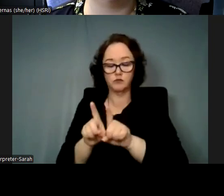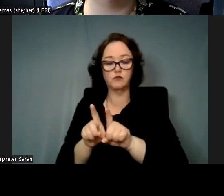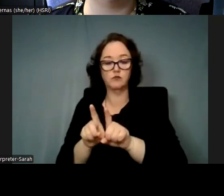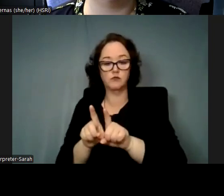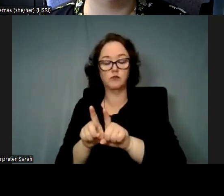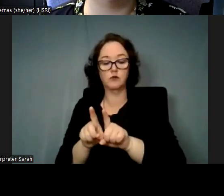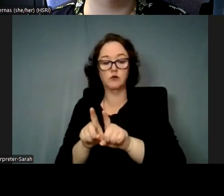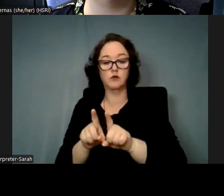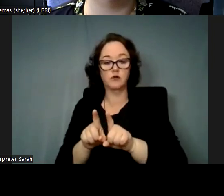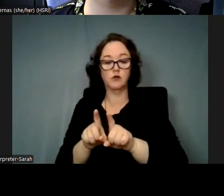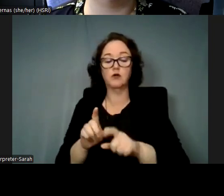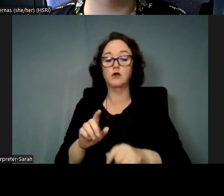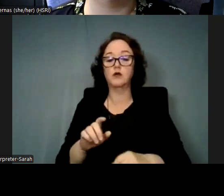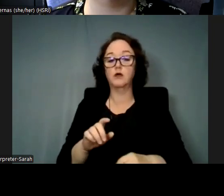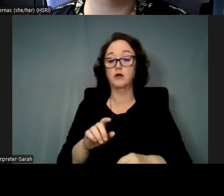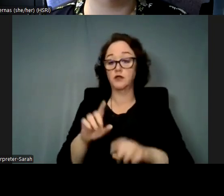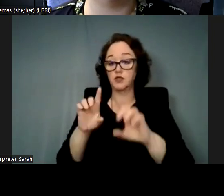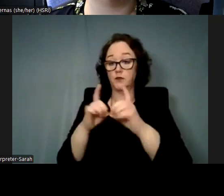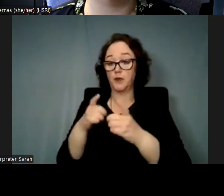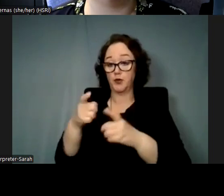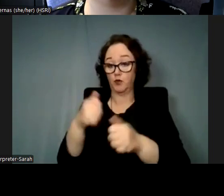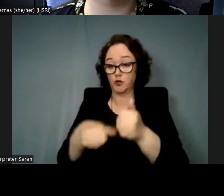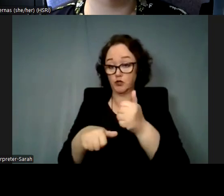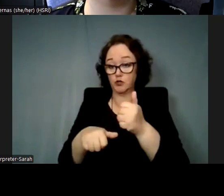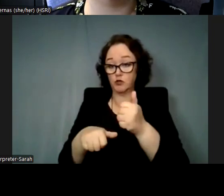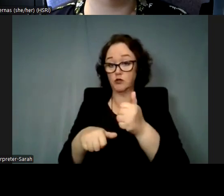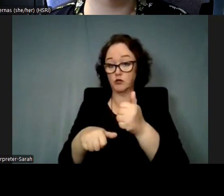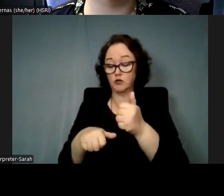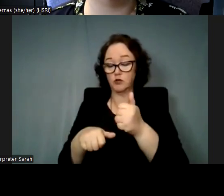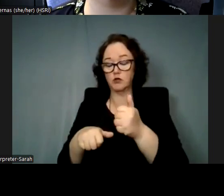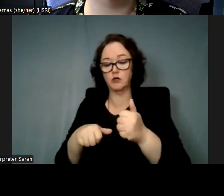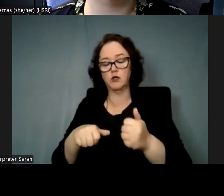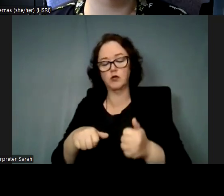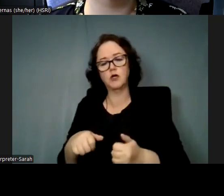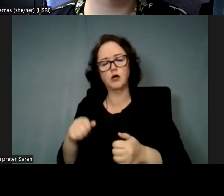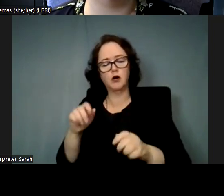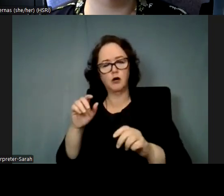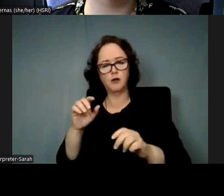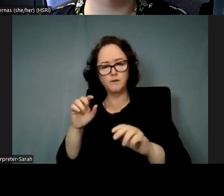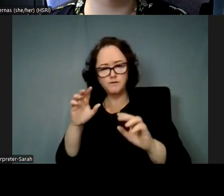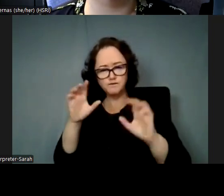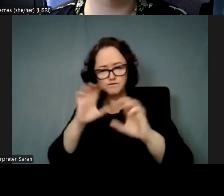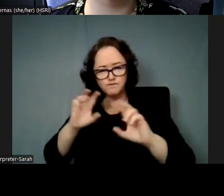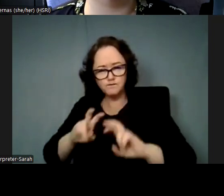department that you're under, covers beyond your waivers. And I'm going to give a brief example of something I just did